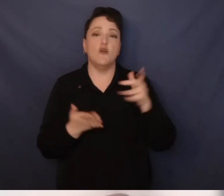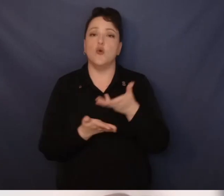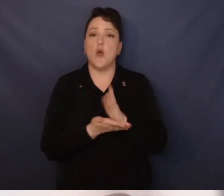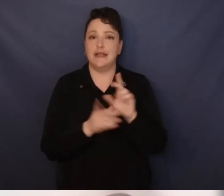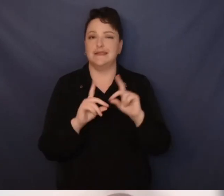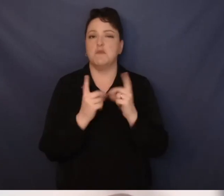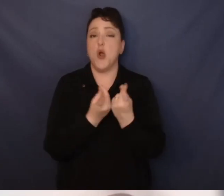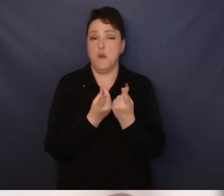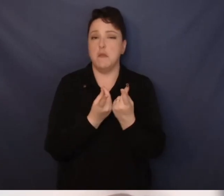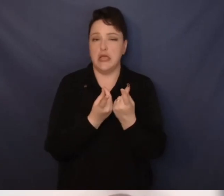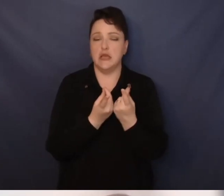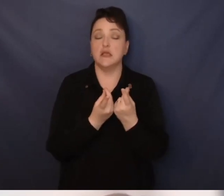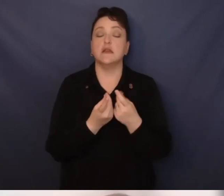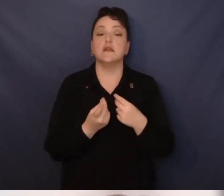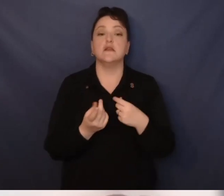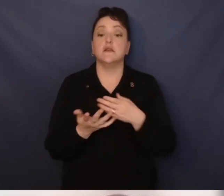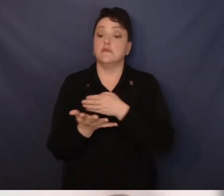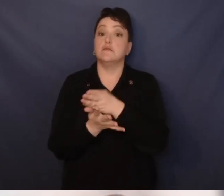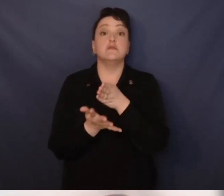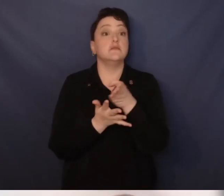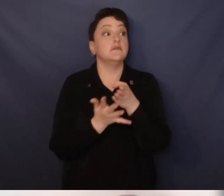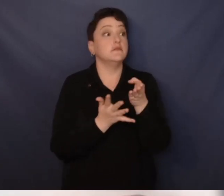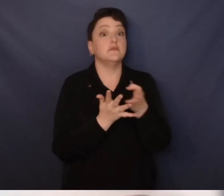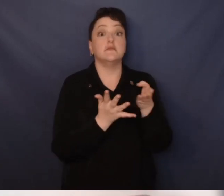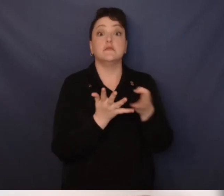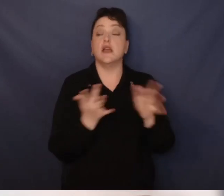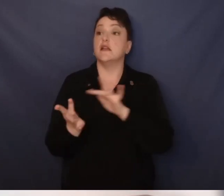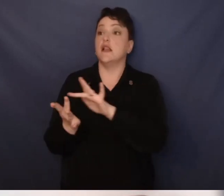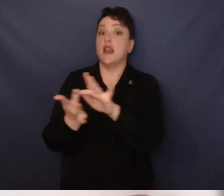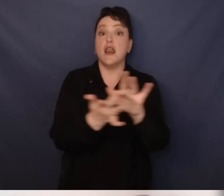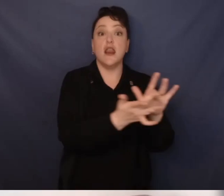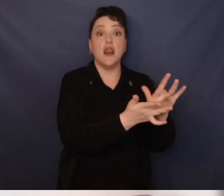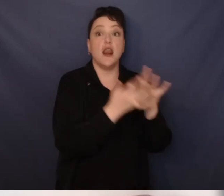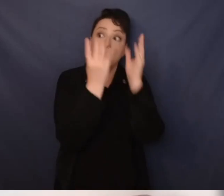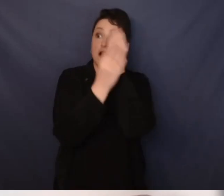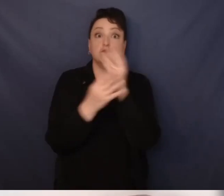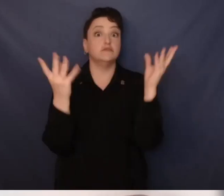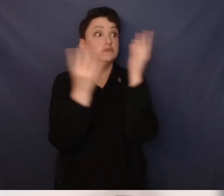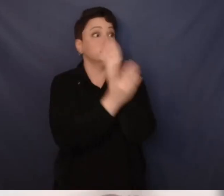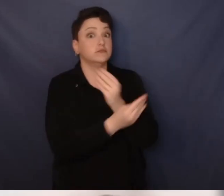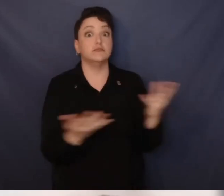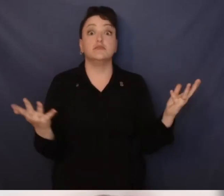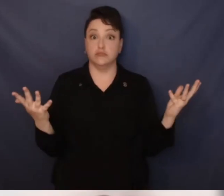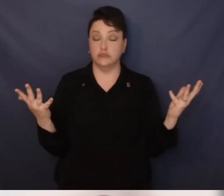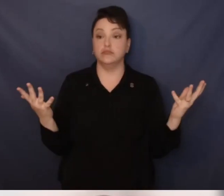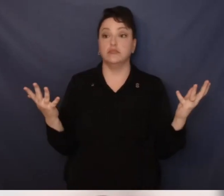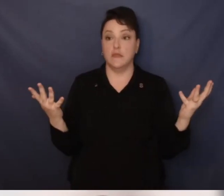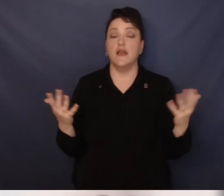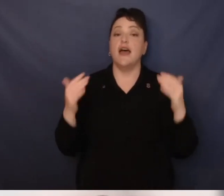enough out there to have that baseline and then DREDF, my organization, together with